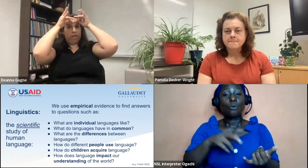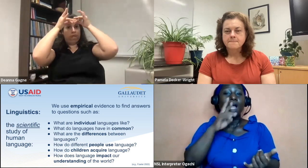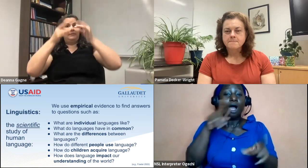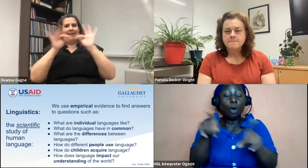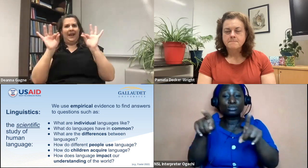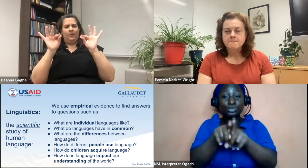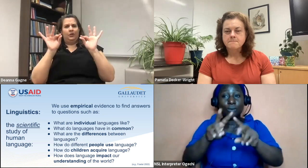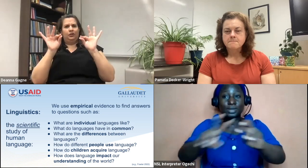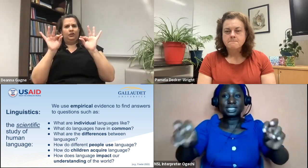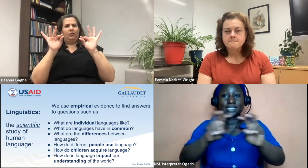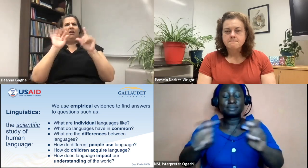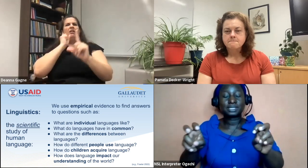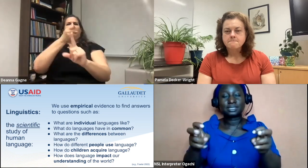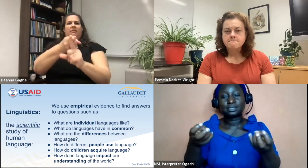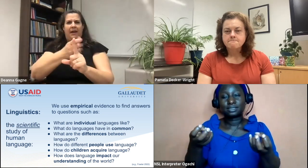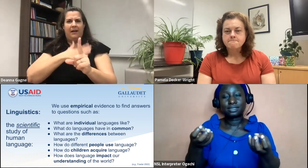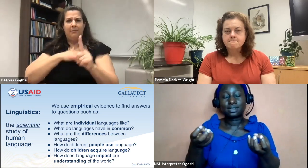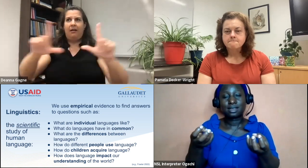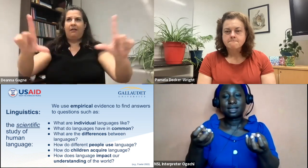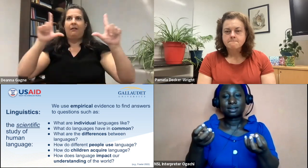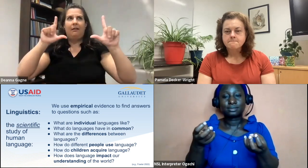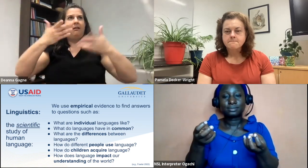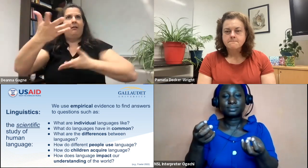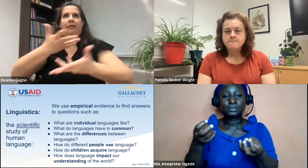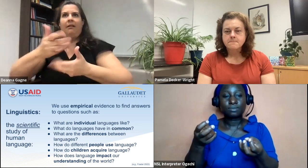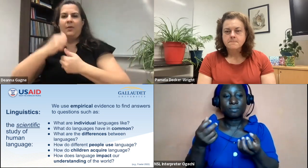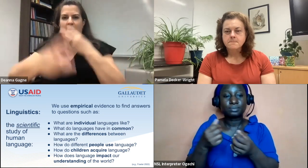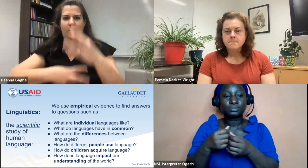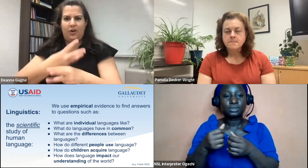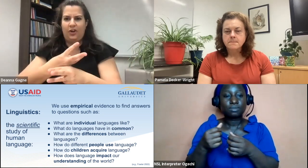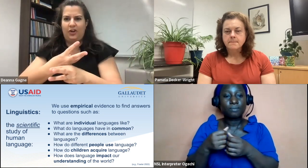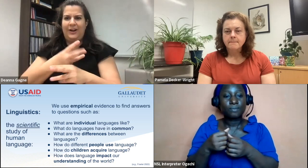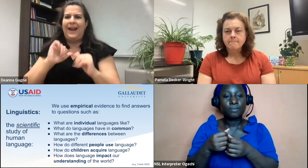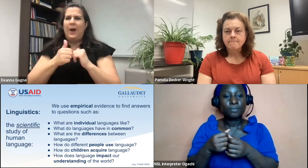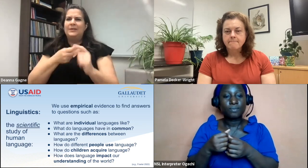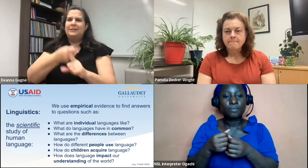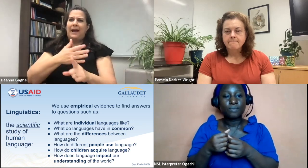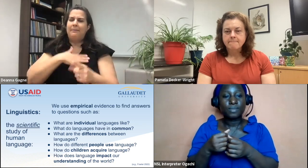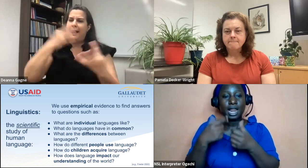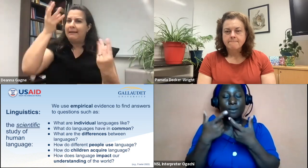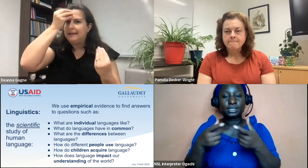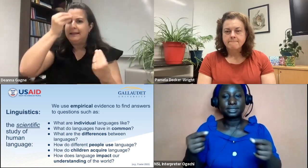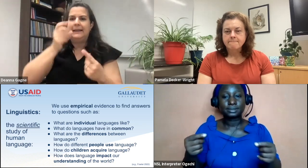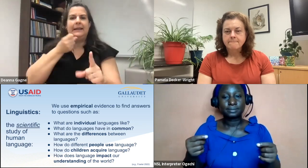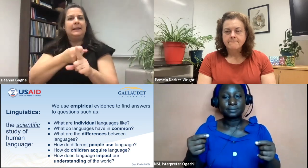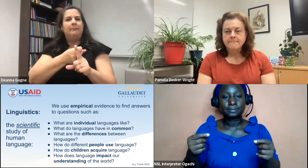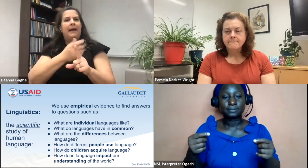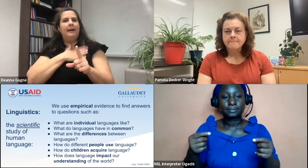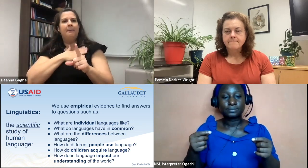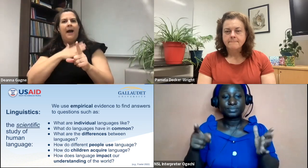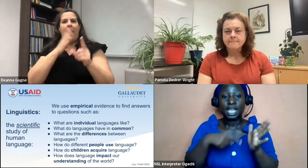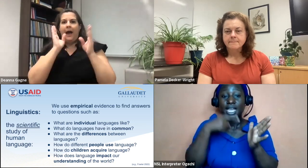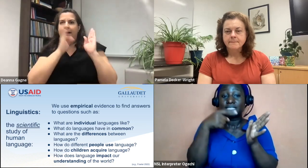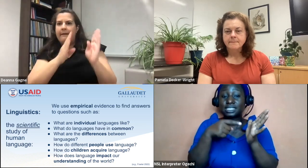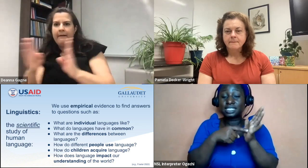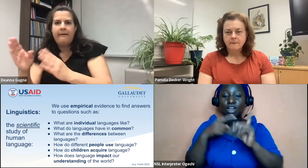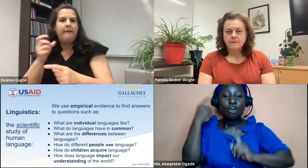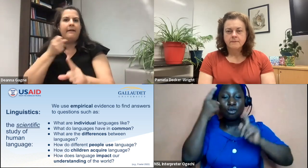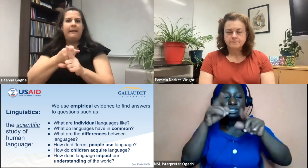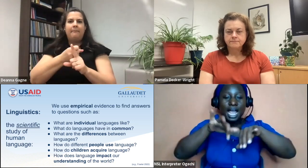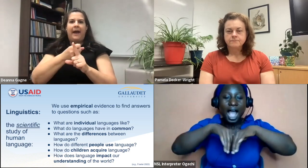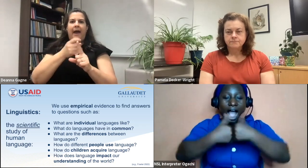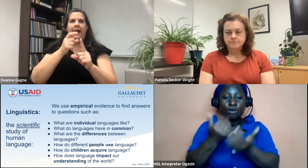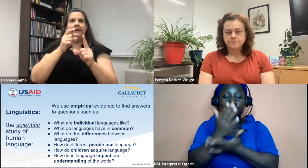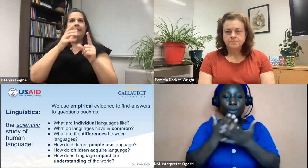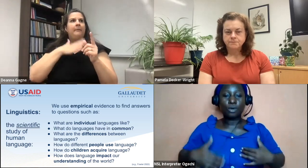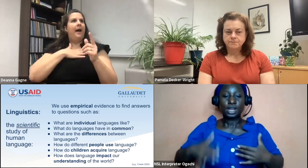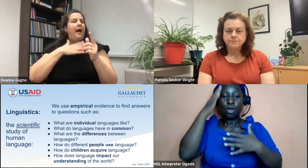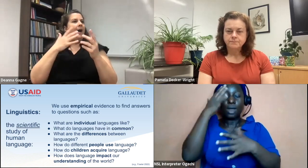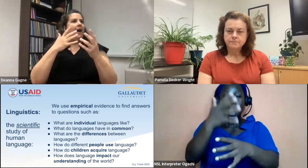this considers how one acquires language and how language impacts. One's view of the world and the way they interact in the world, how it impacts a person's way of thinking. They are